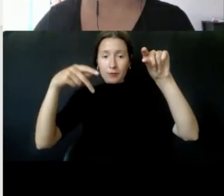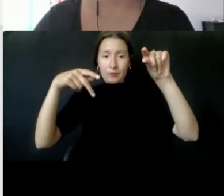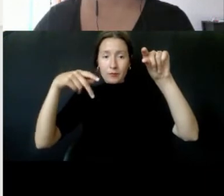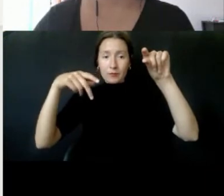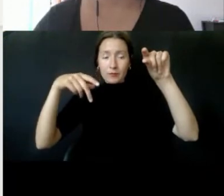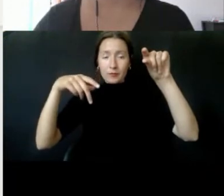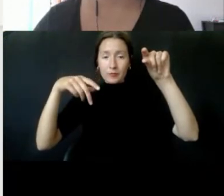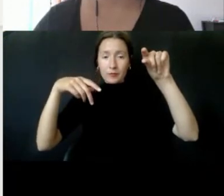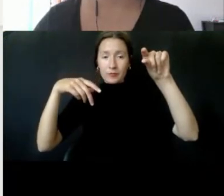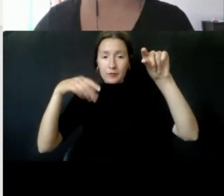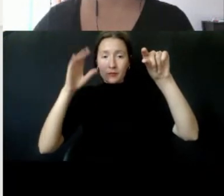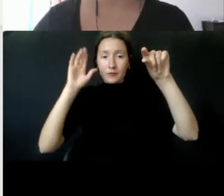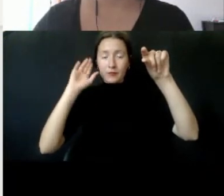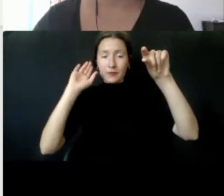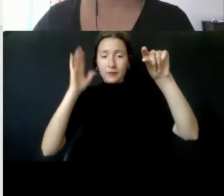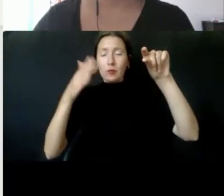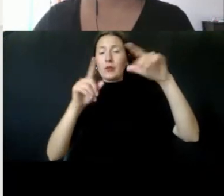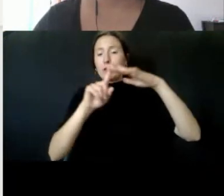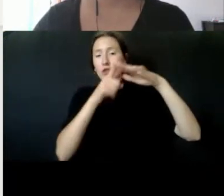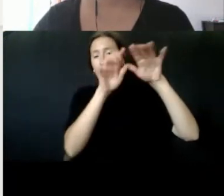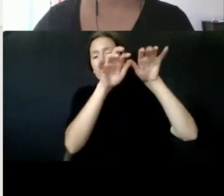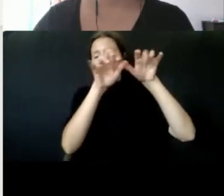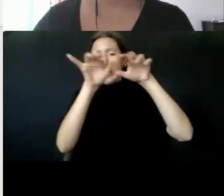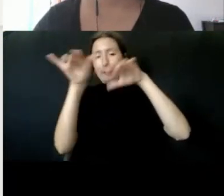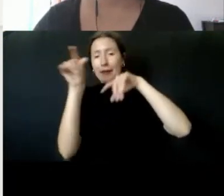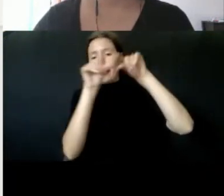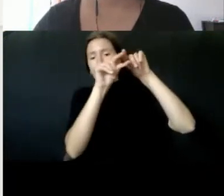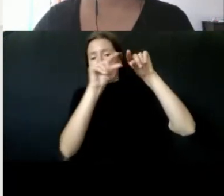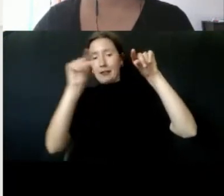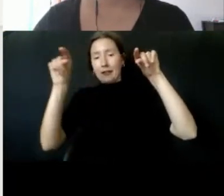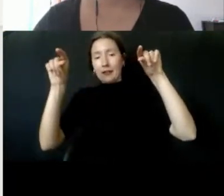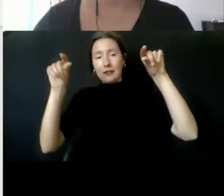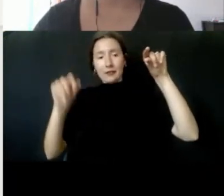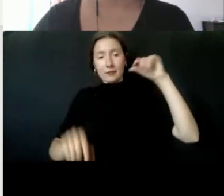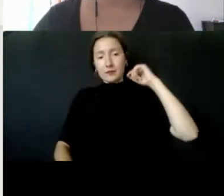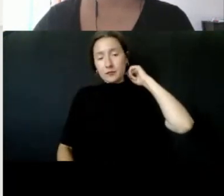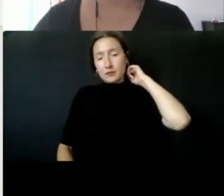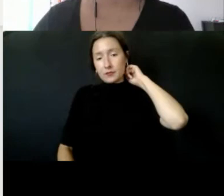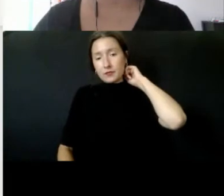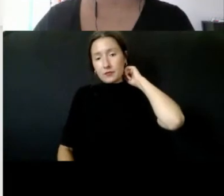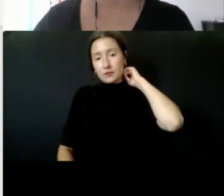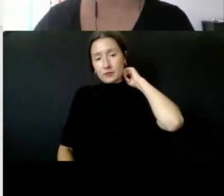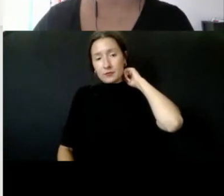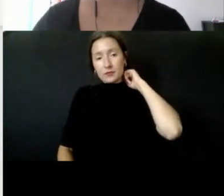and to stop it you just click the x or you just click the windows and then the h button again